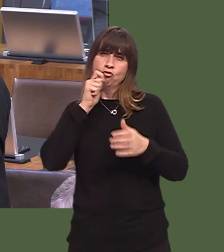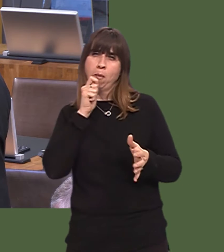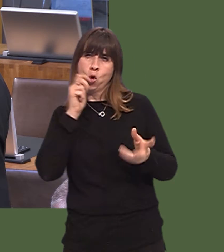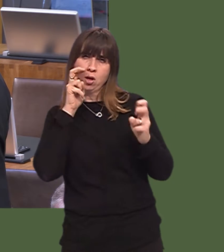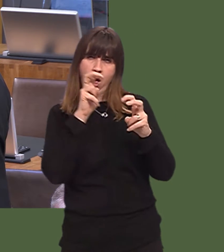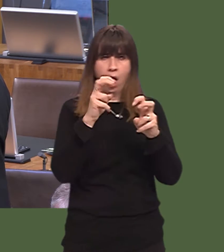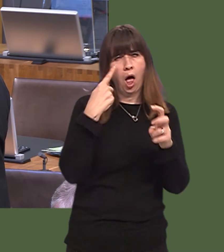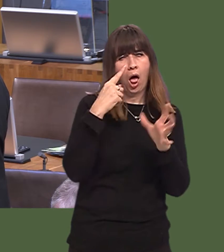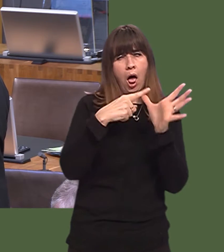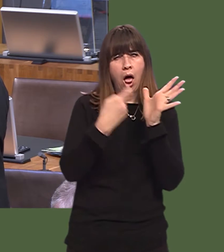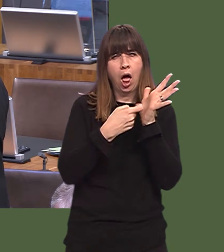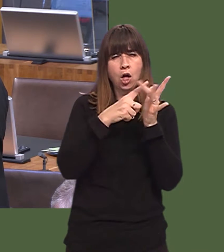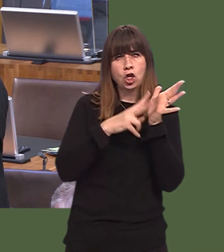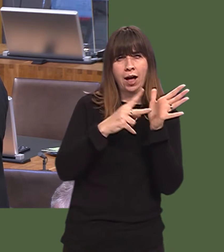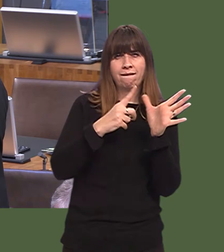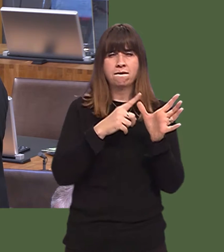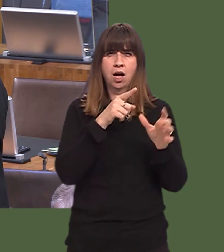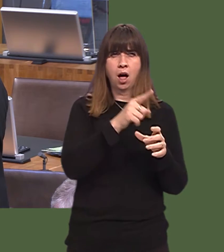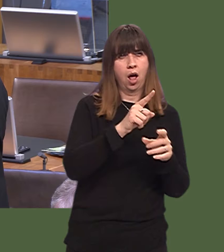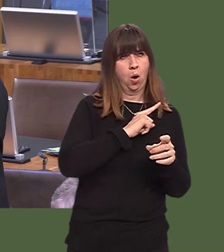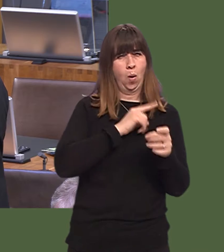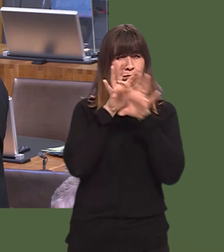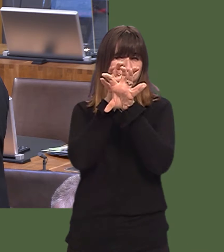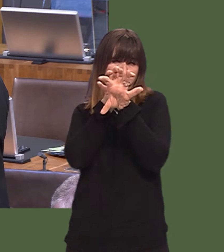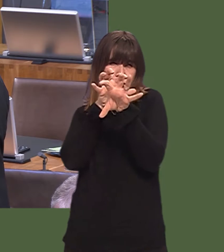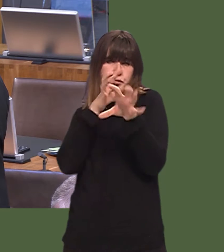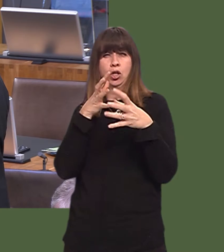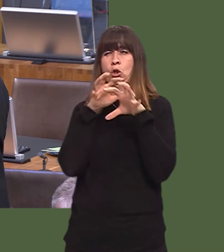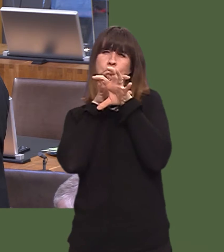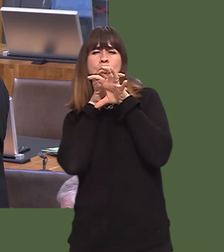Trains Wales as it investigates the worst overcrowding on commuter trains for years.